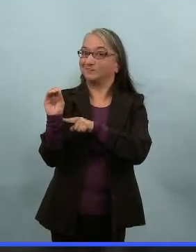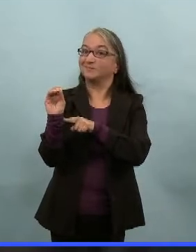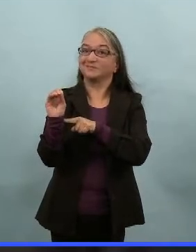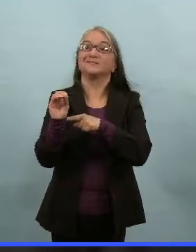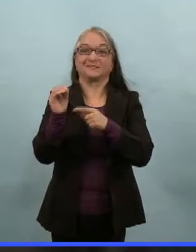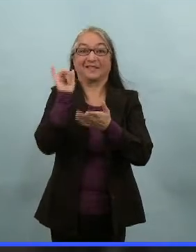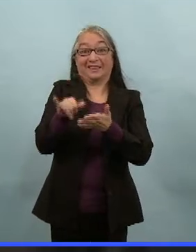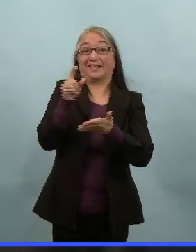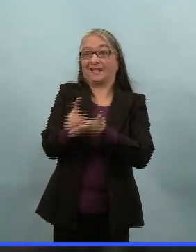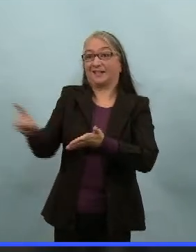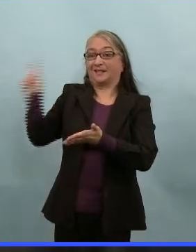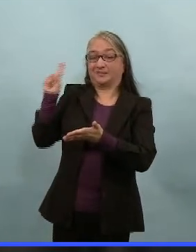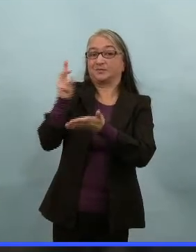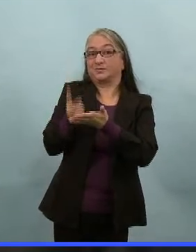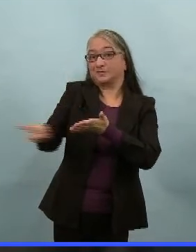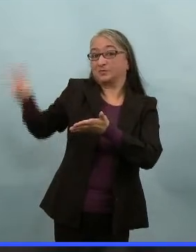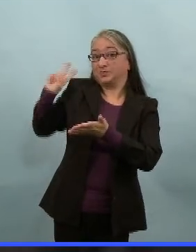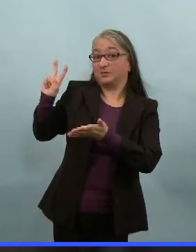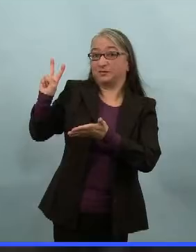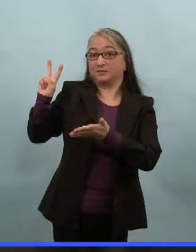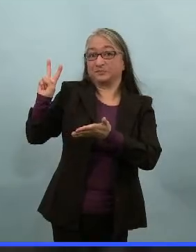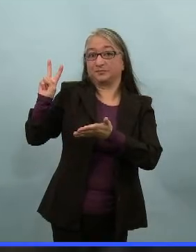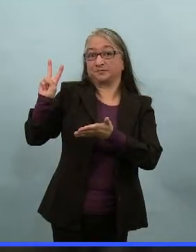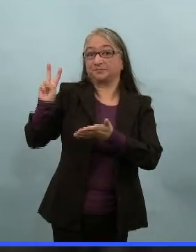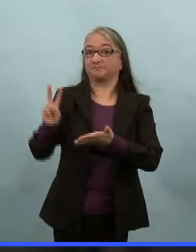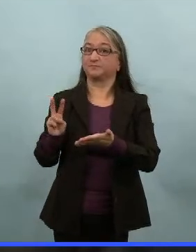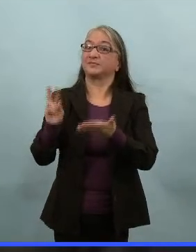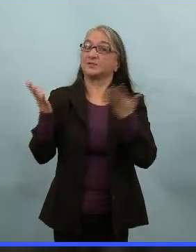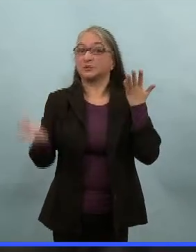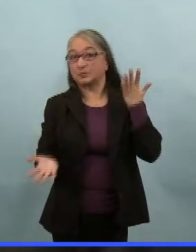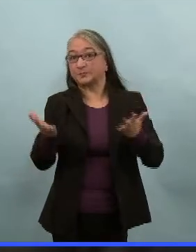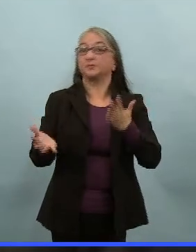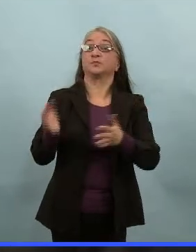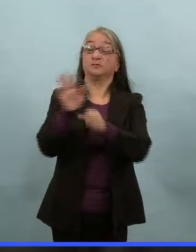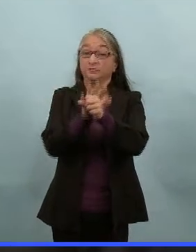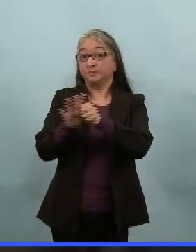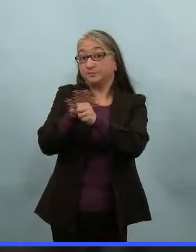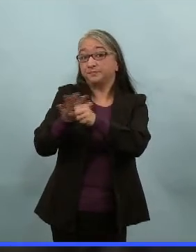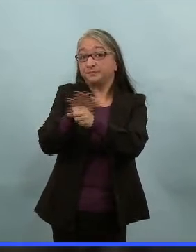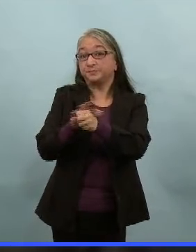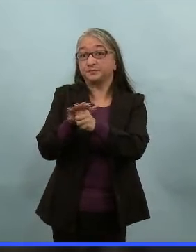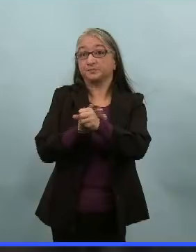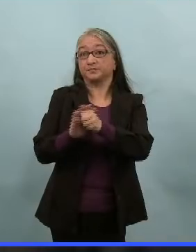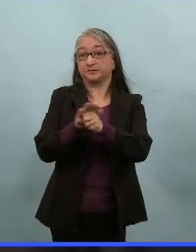live in the wri uh regionally speaking the wha interlake eastern and prairie mountain health